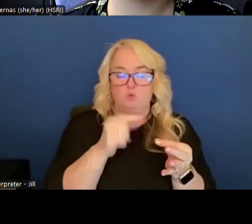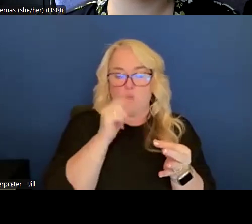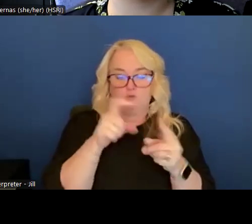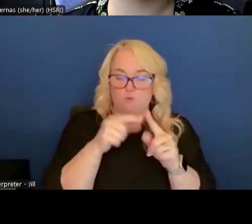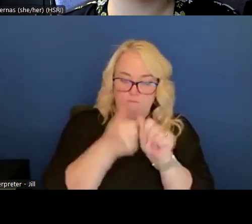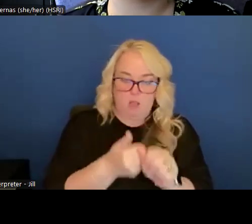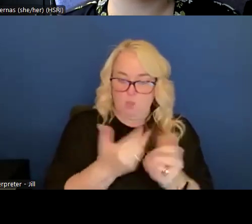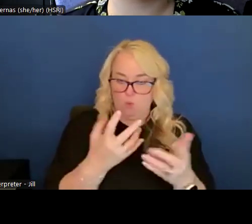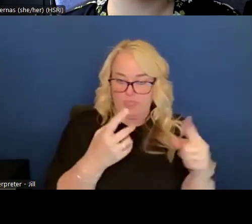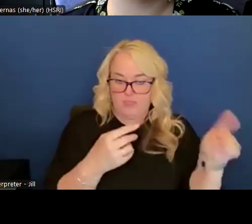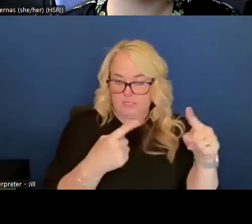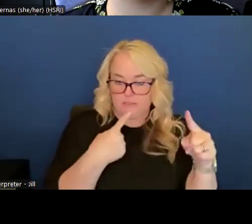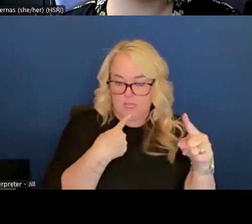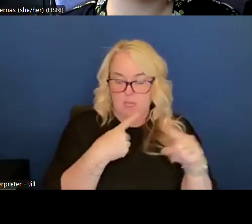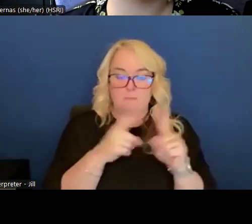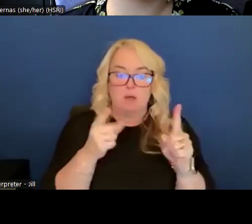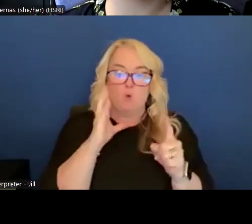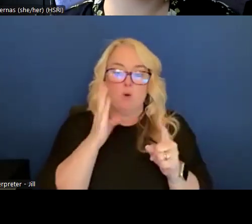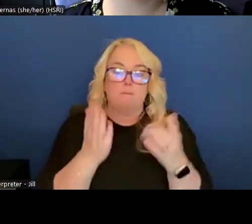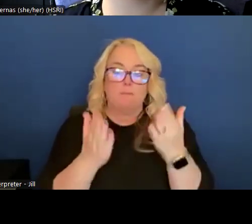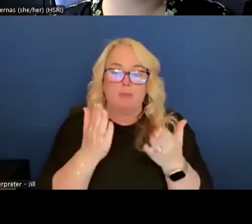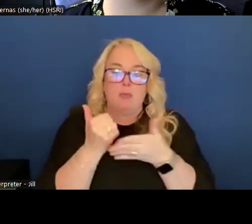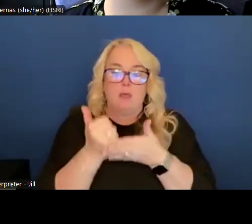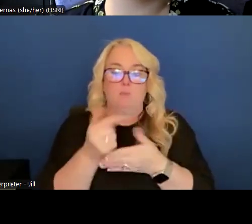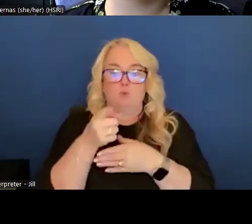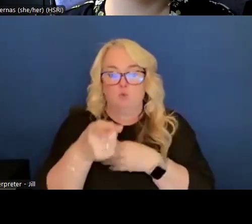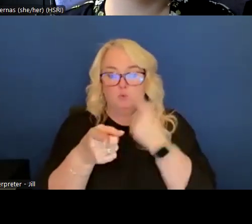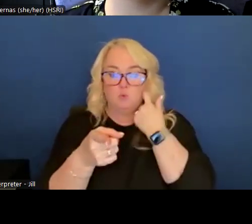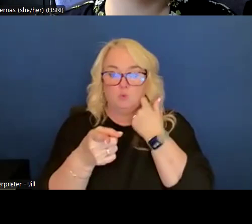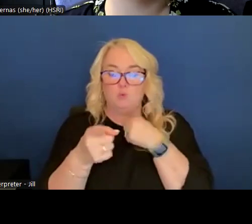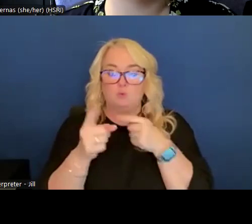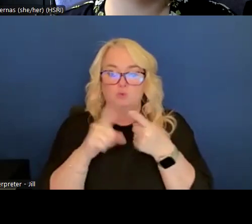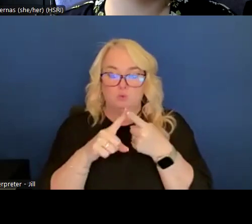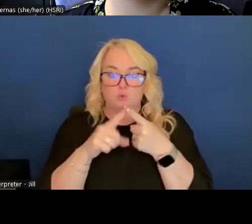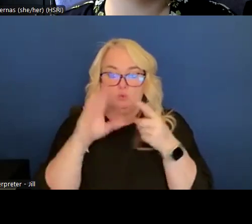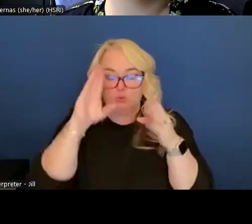sure, but it may help you narrow down what would be most